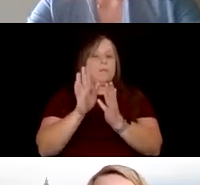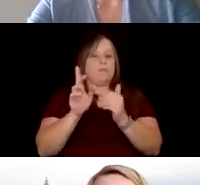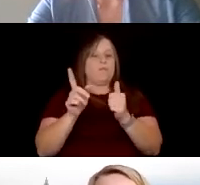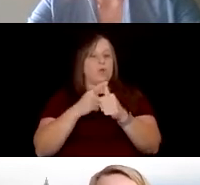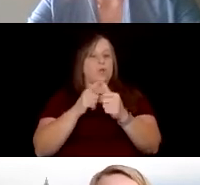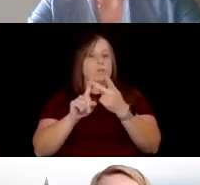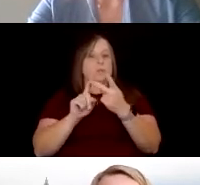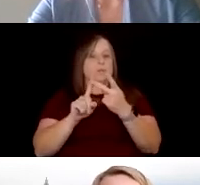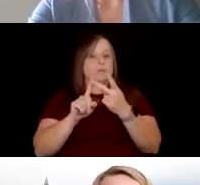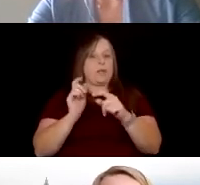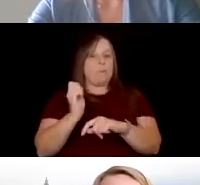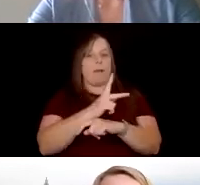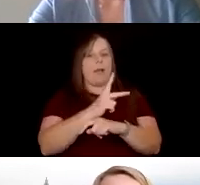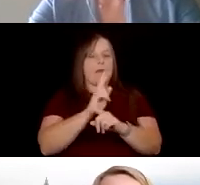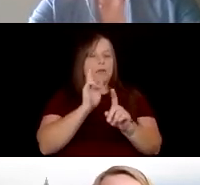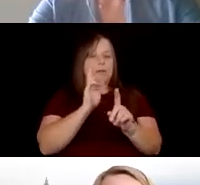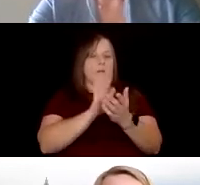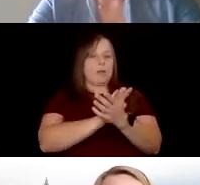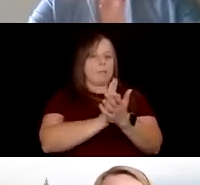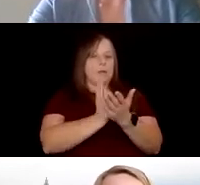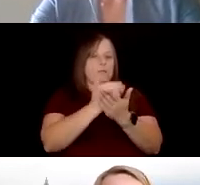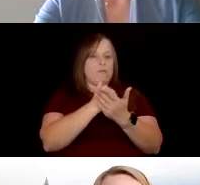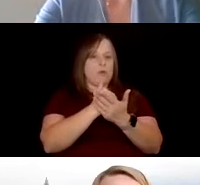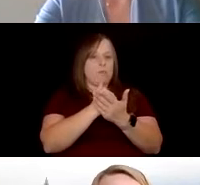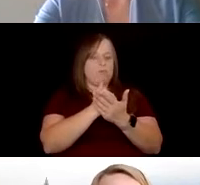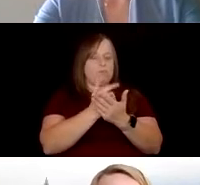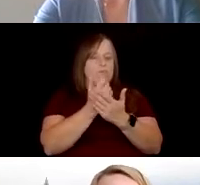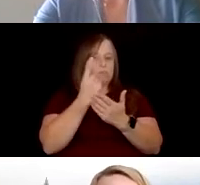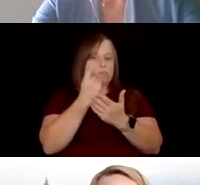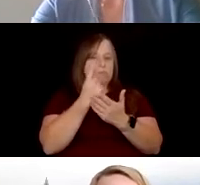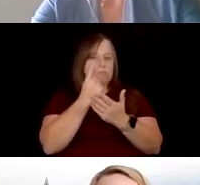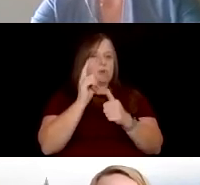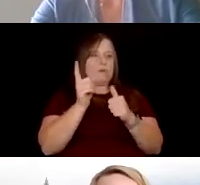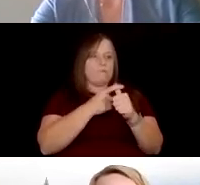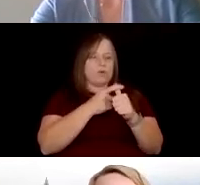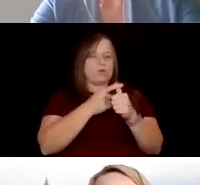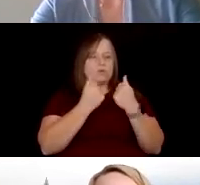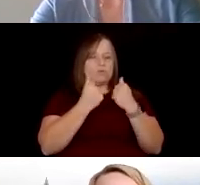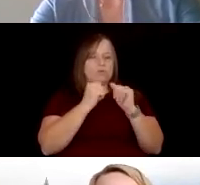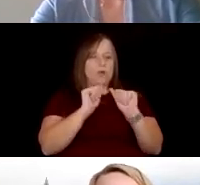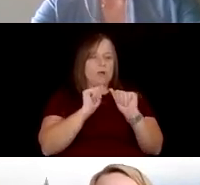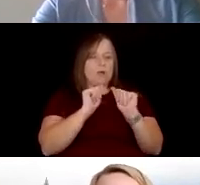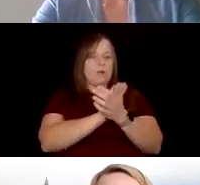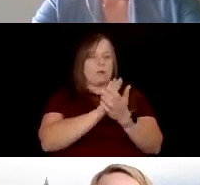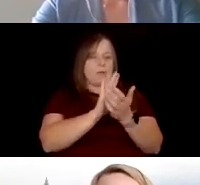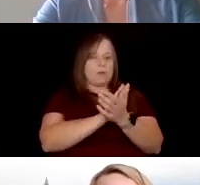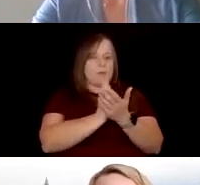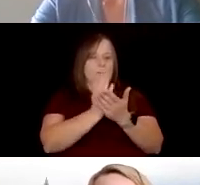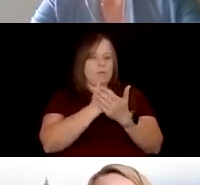you can't then go back and apply for a documentary record review. So the order should be that you apply for the documentary record review first.